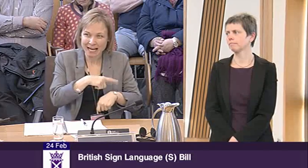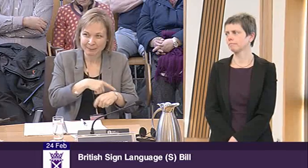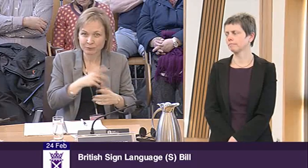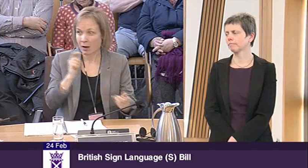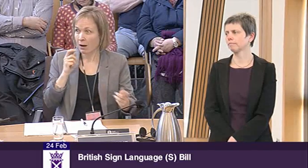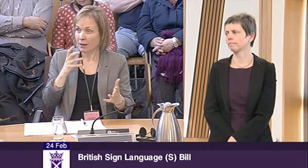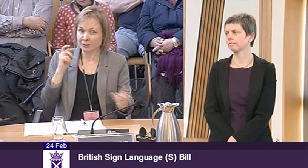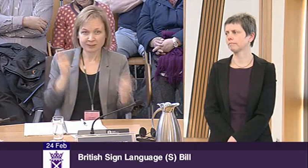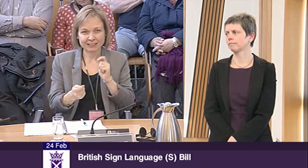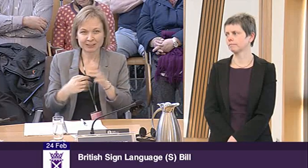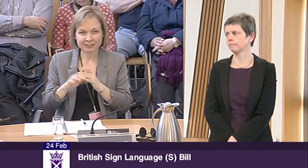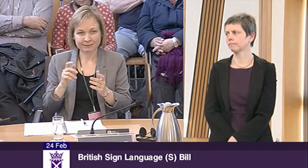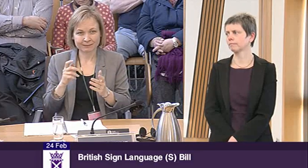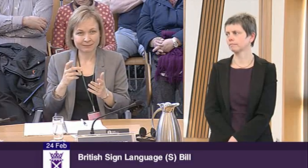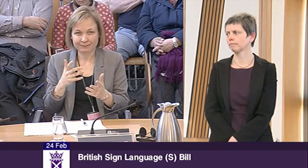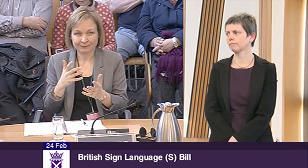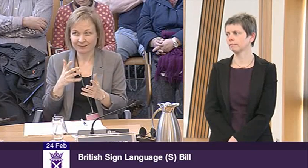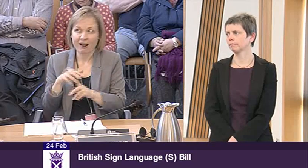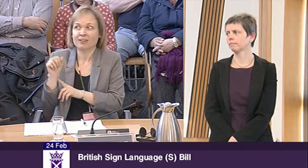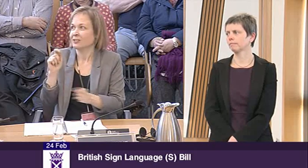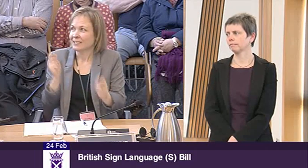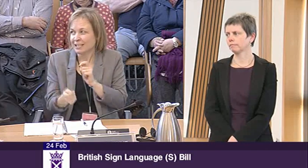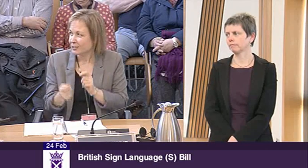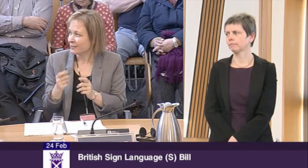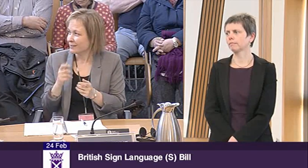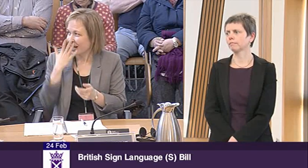We need to give deaf people time to make the adjustment in their own mindset, which is